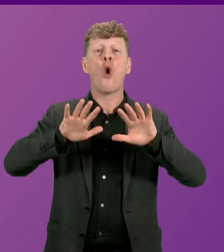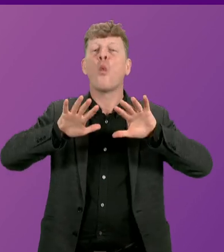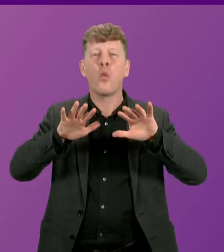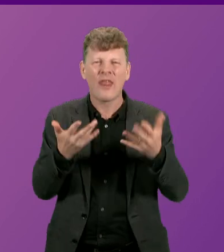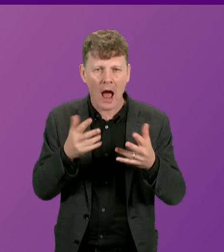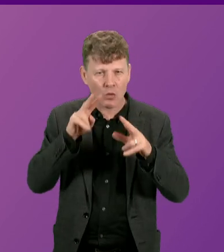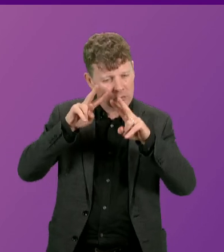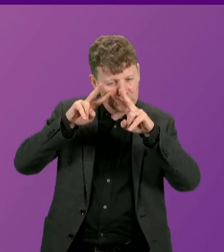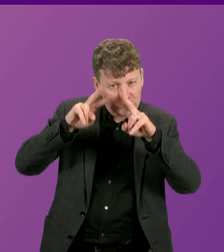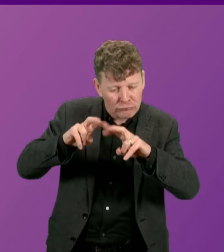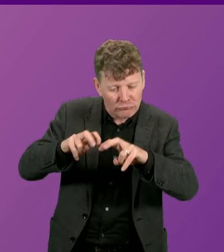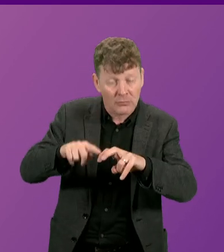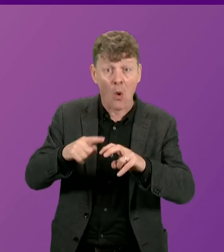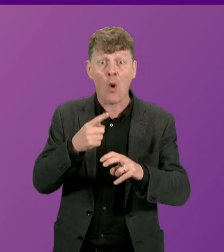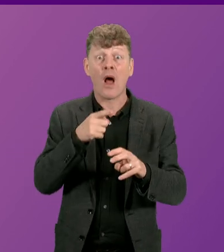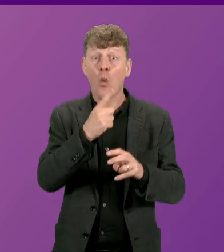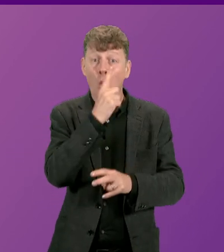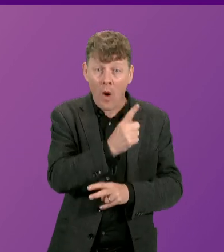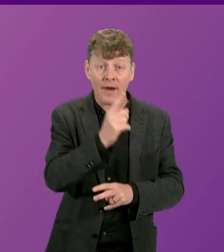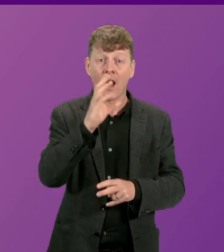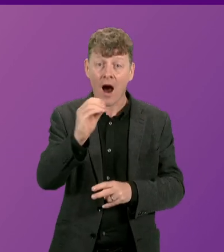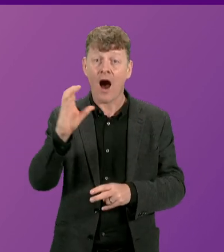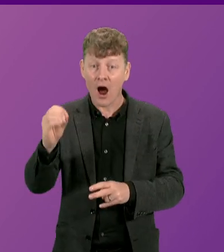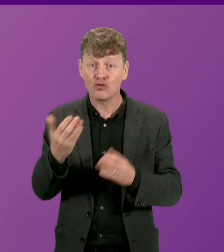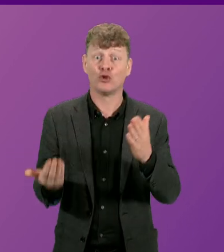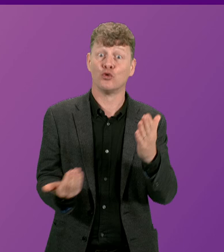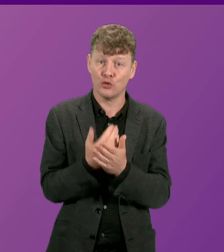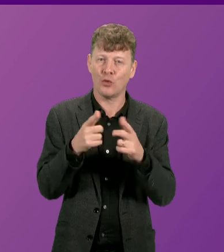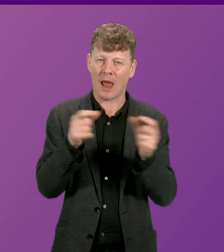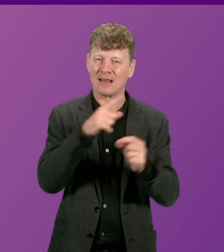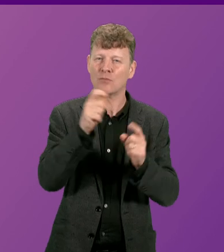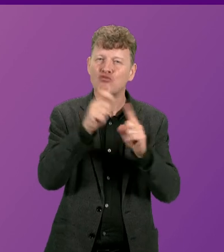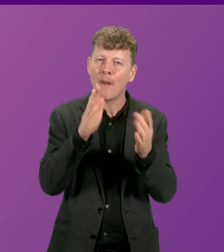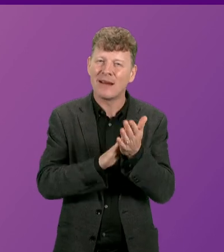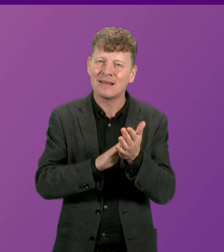100 new oil and gas licences without any scrutiny was climate change denial